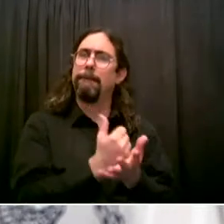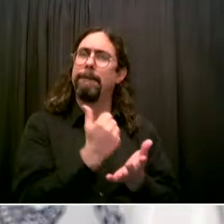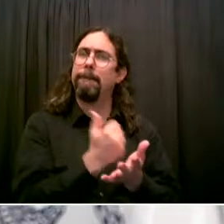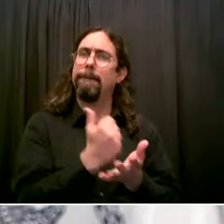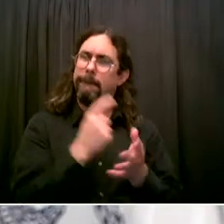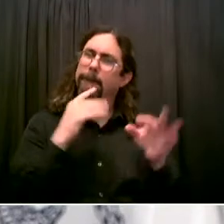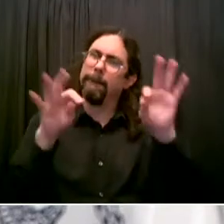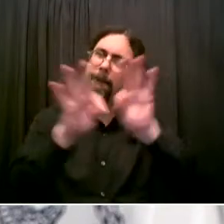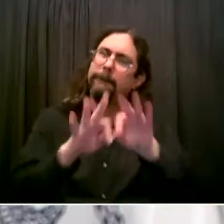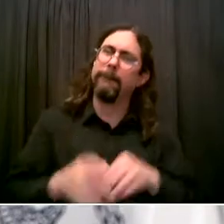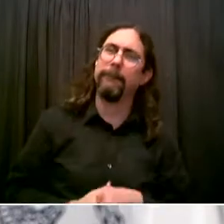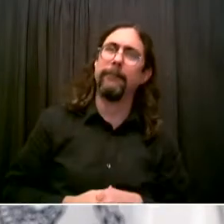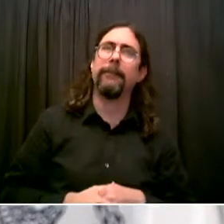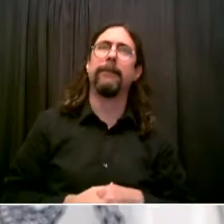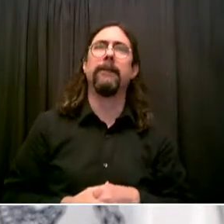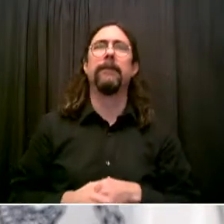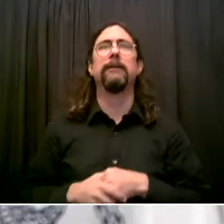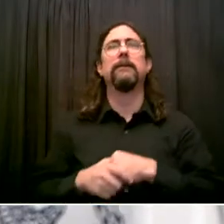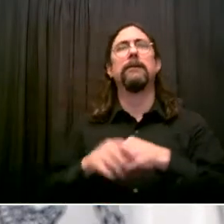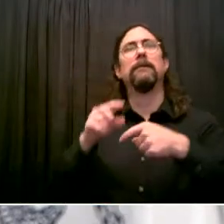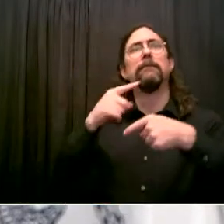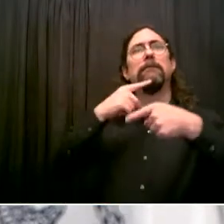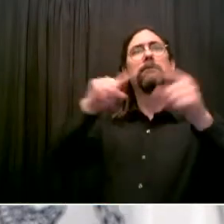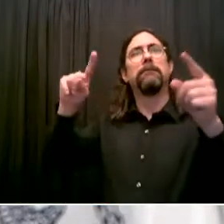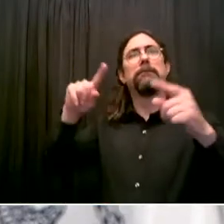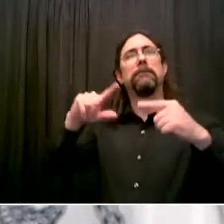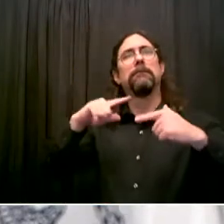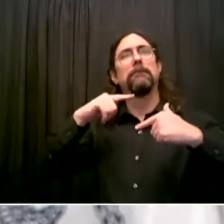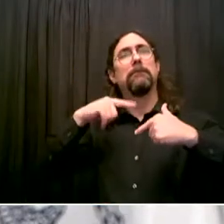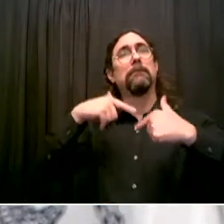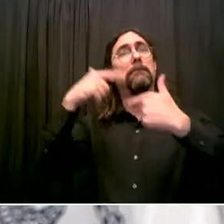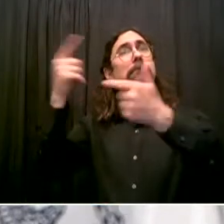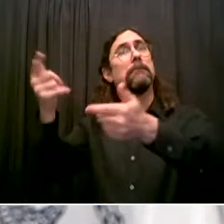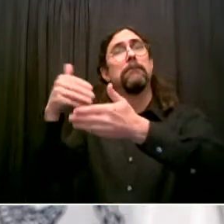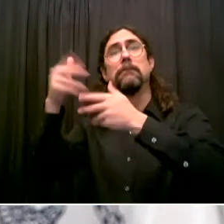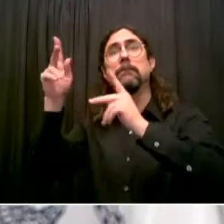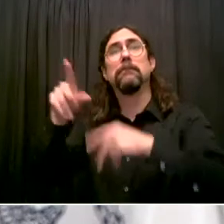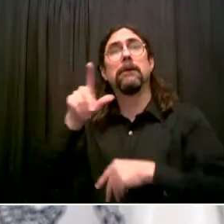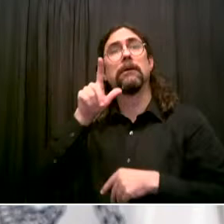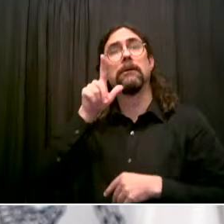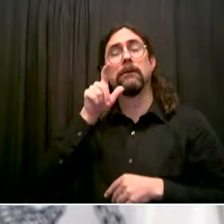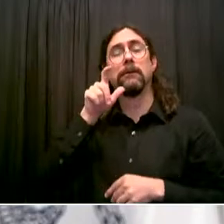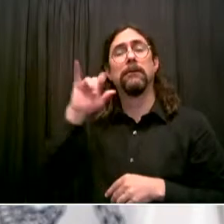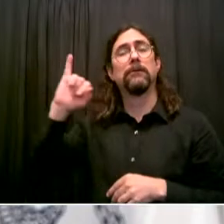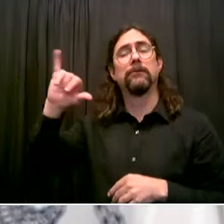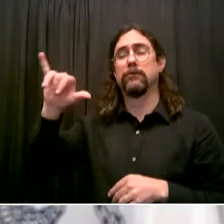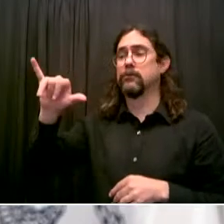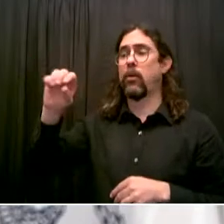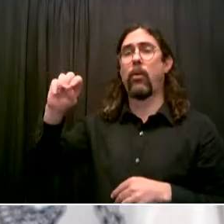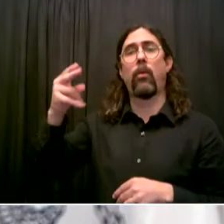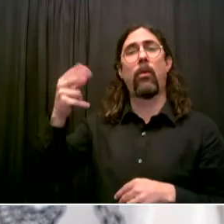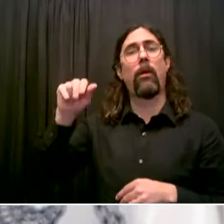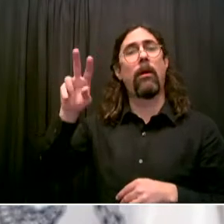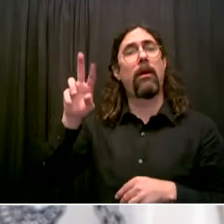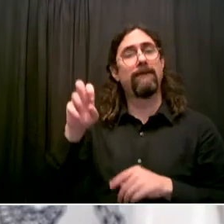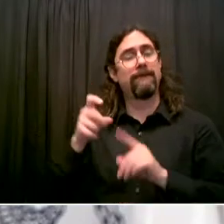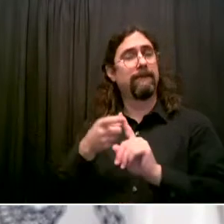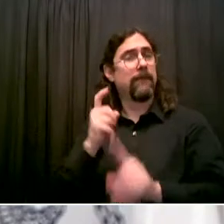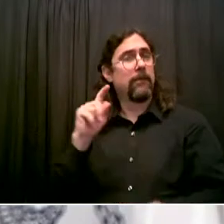QUESTION TODAY GOES FROM THE